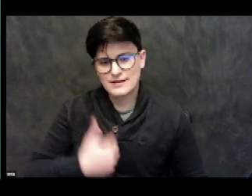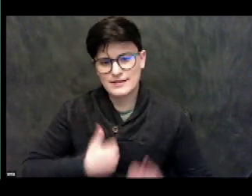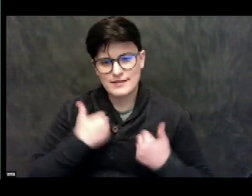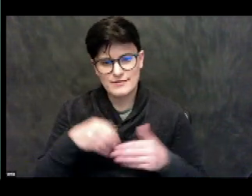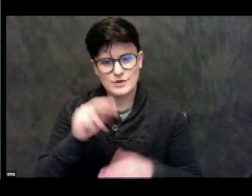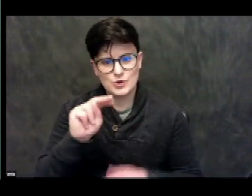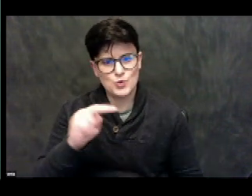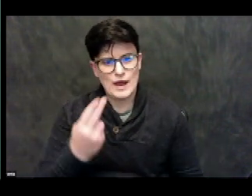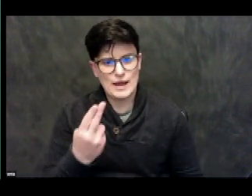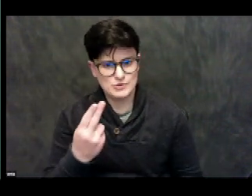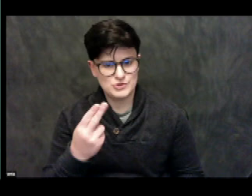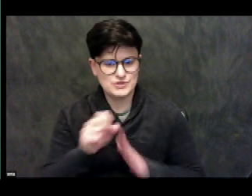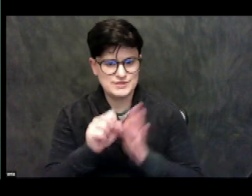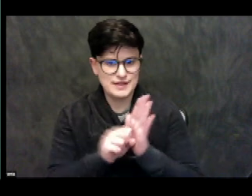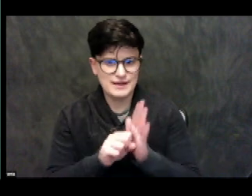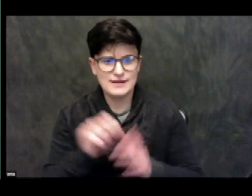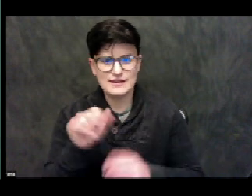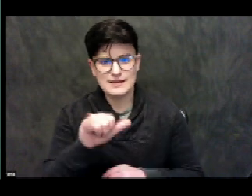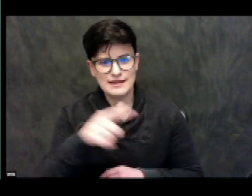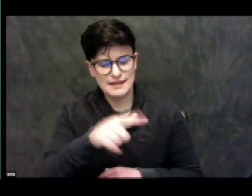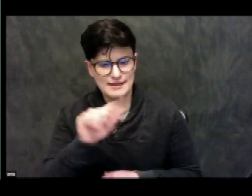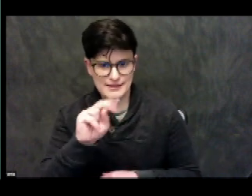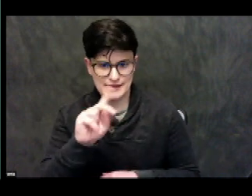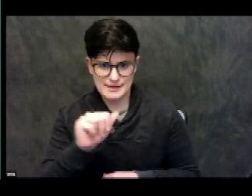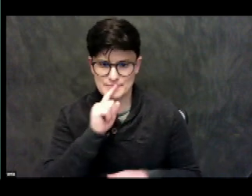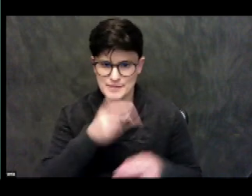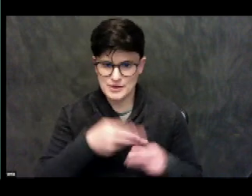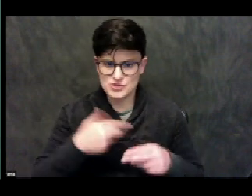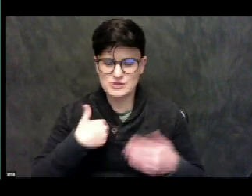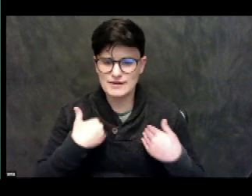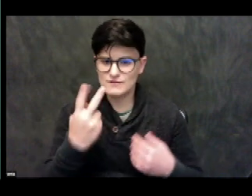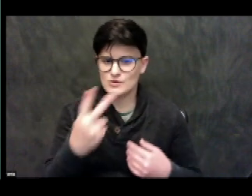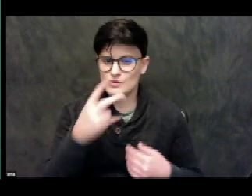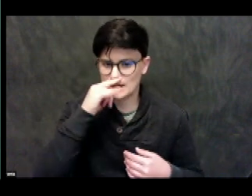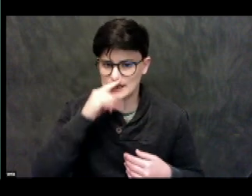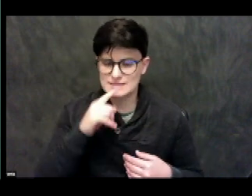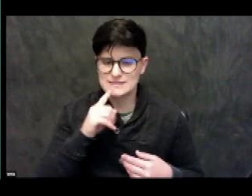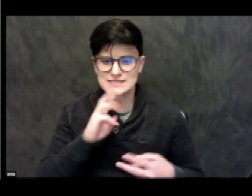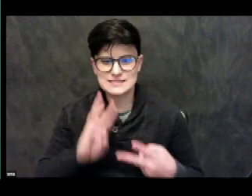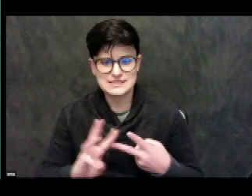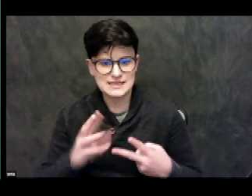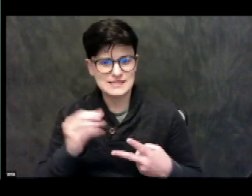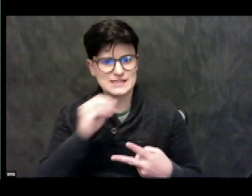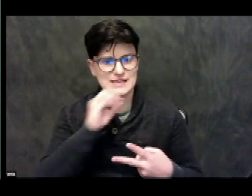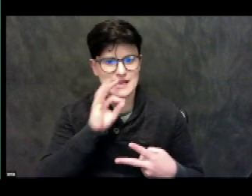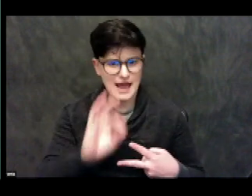and as Linda said, I have two kids, a six year old and a nine year old.